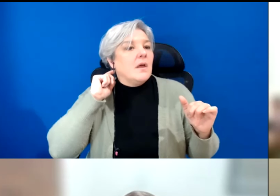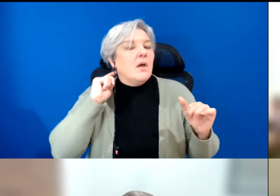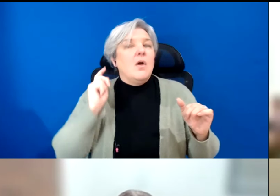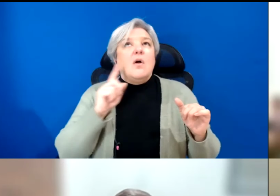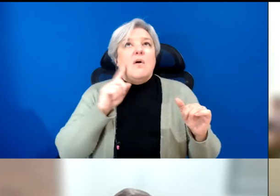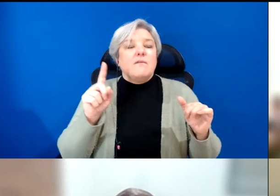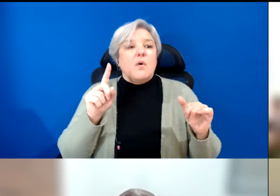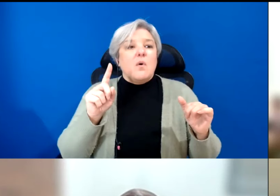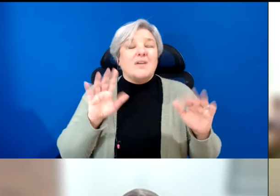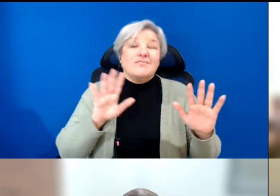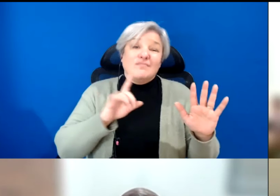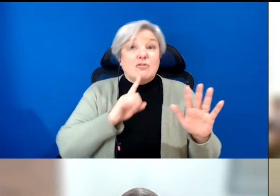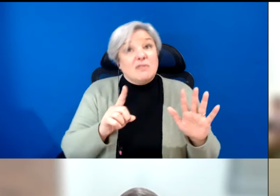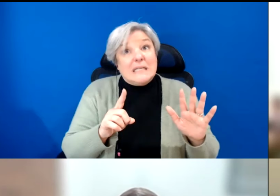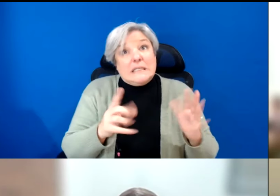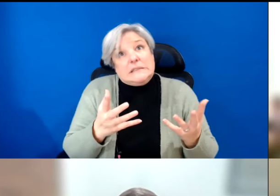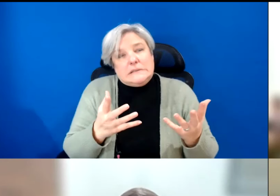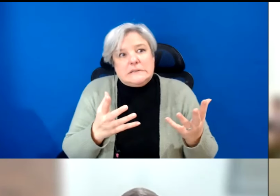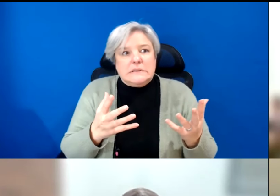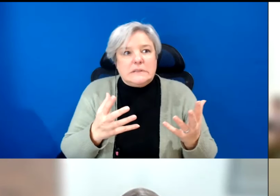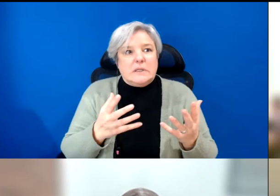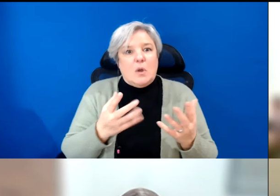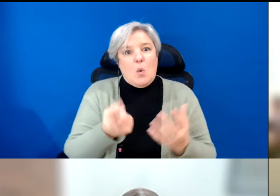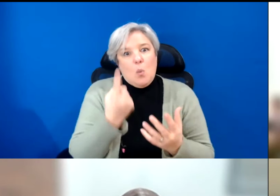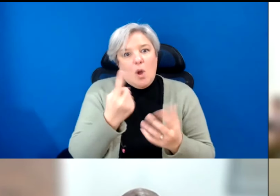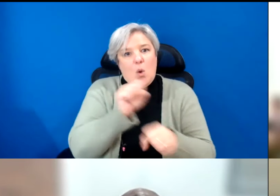I mean, ultimately we would like one workbook so you could have two tabs.